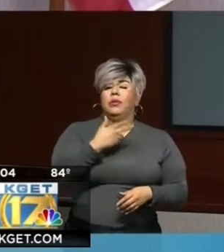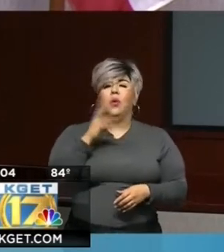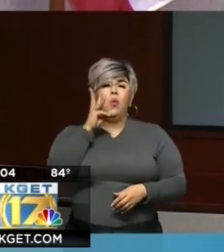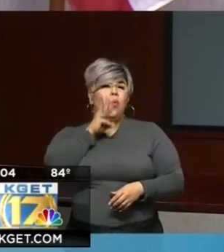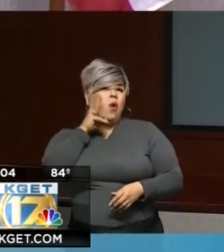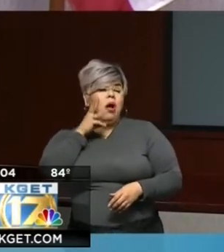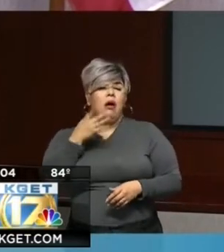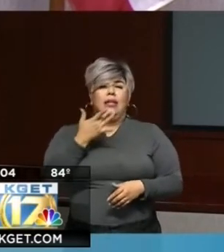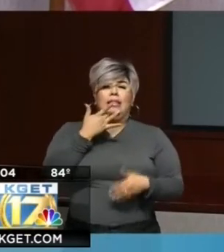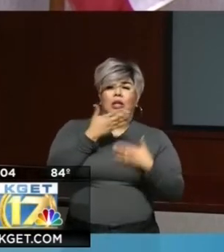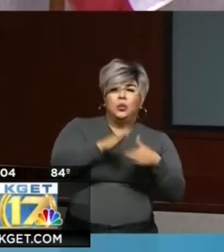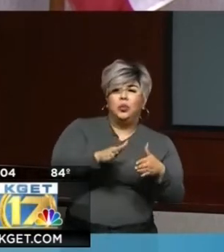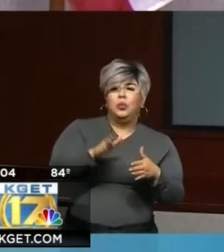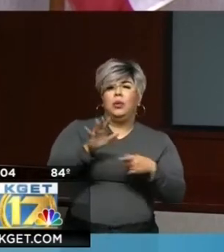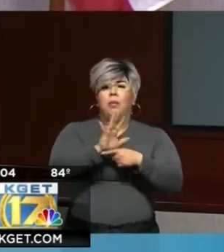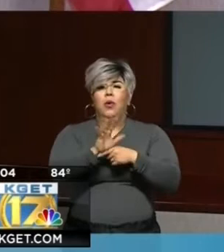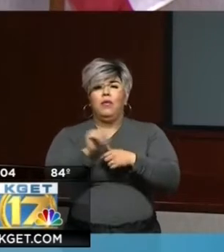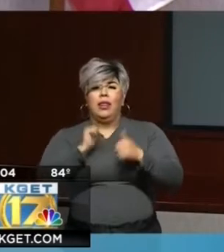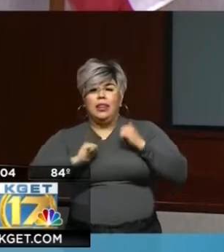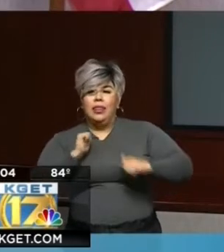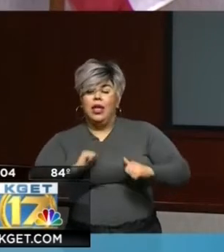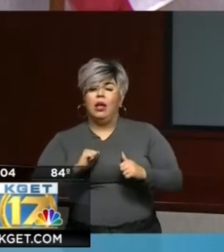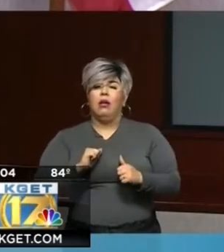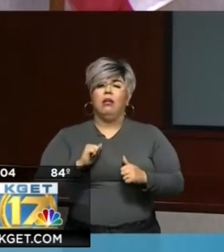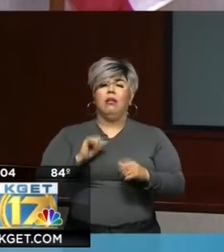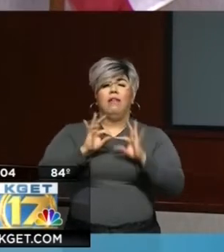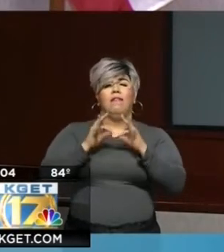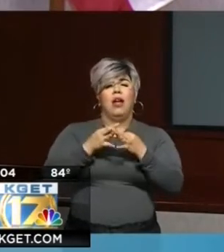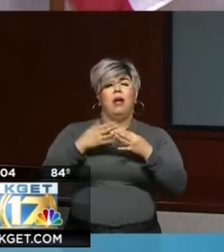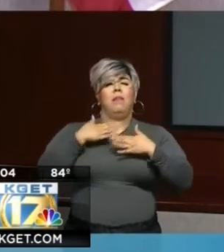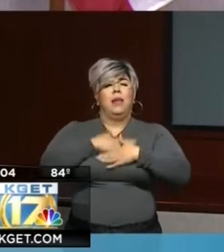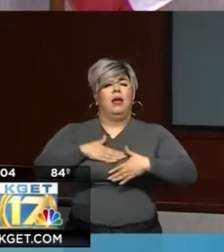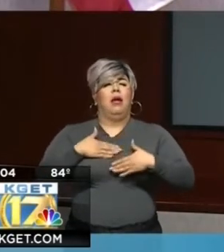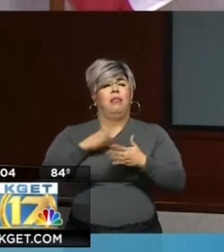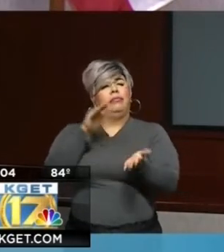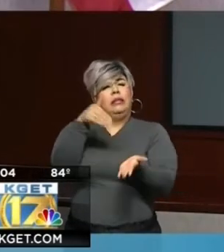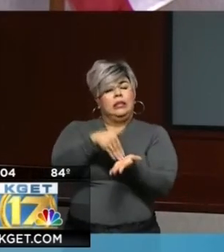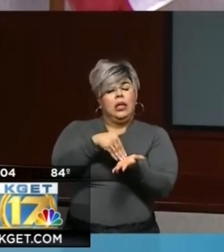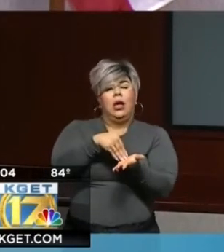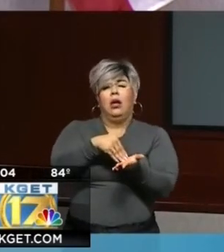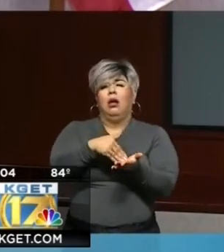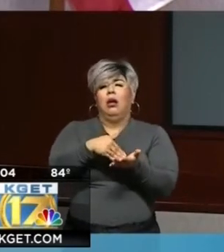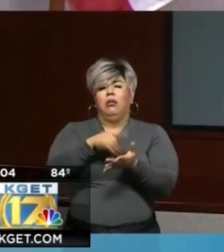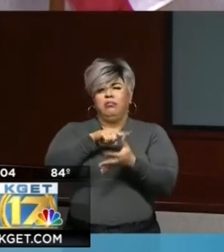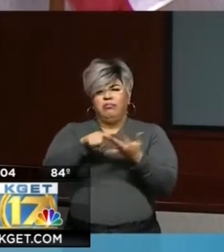CATEGORIES. IF YOU WERE A DINE-IN RESTAURANT OR A WINERY OR